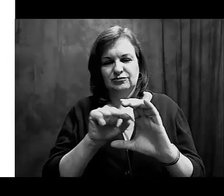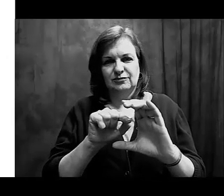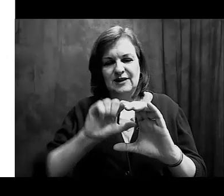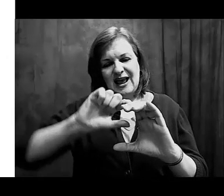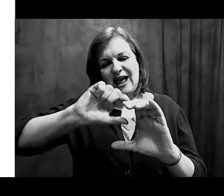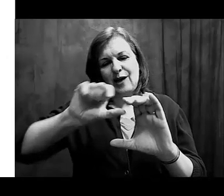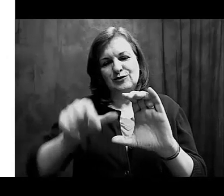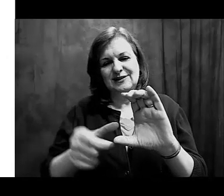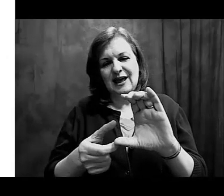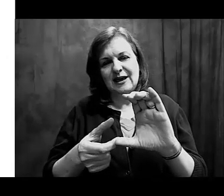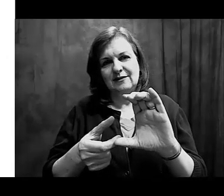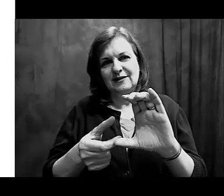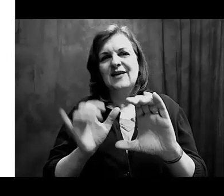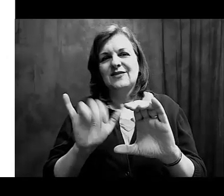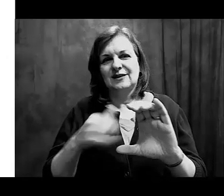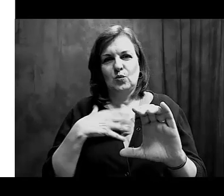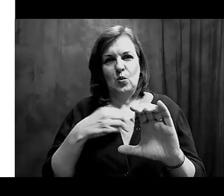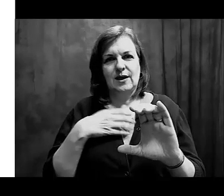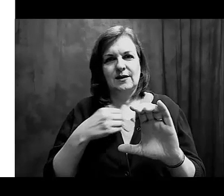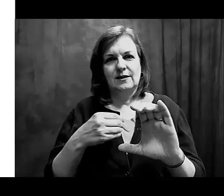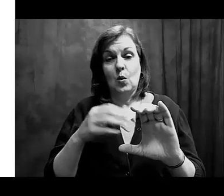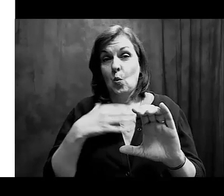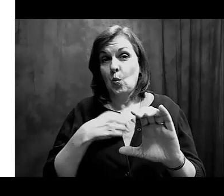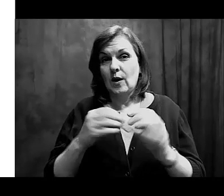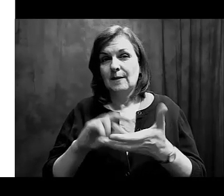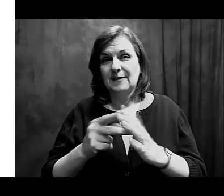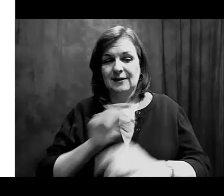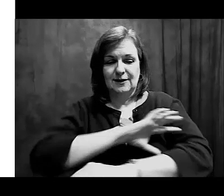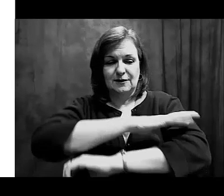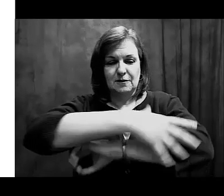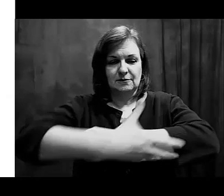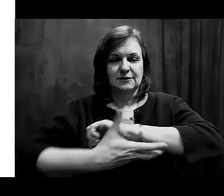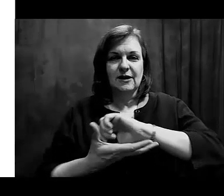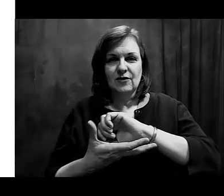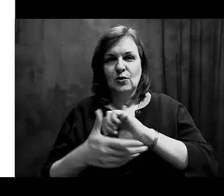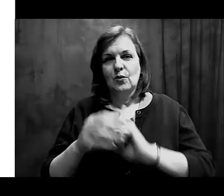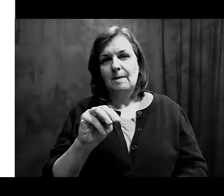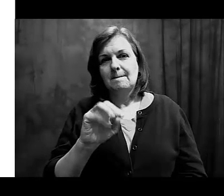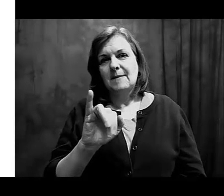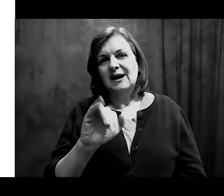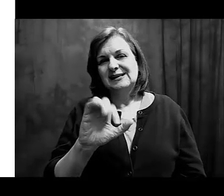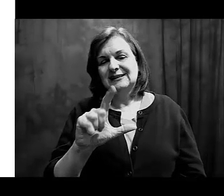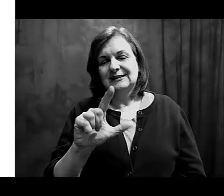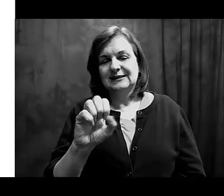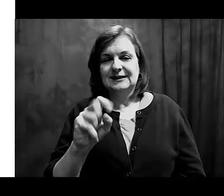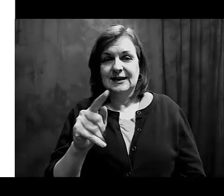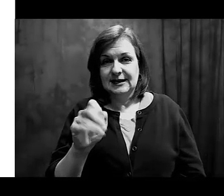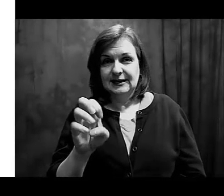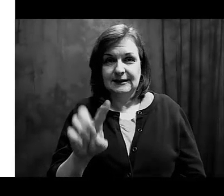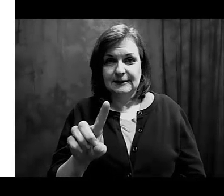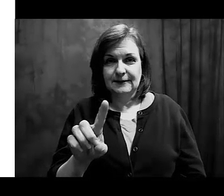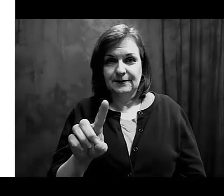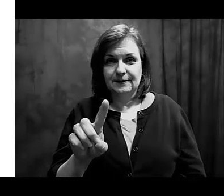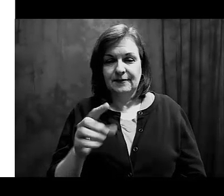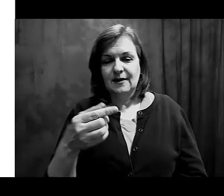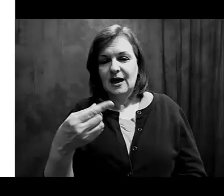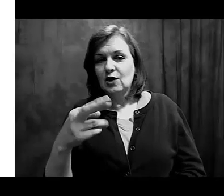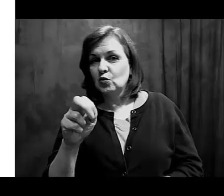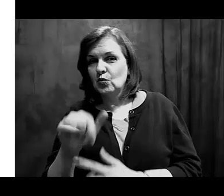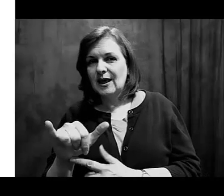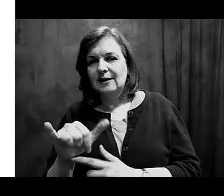and what we see on the outside is all the white matter remember white means it's myleniated